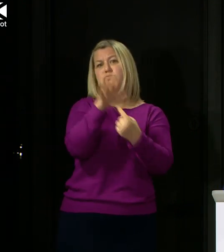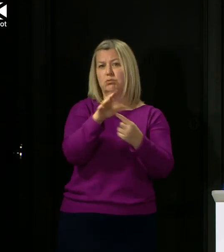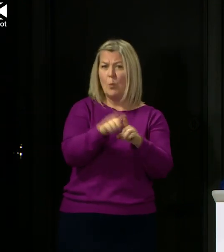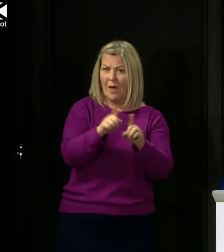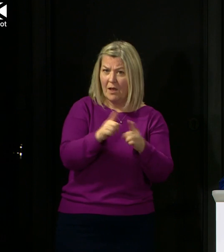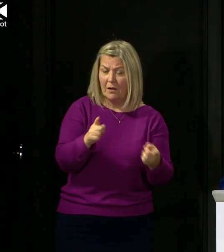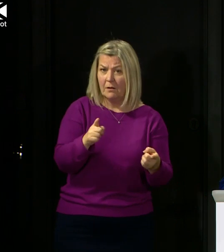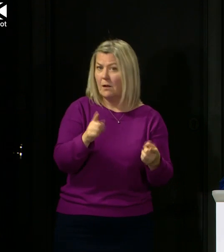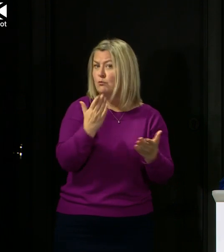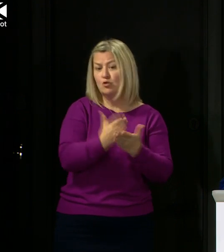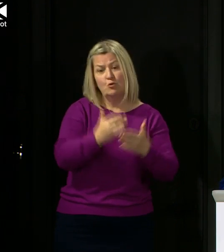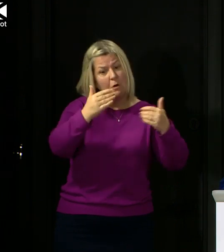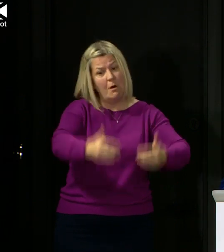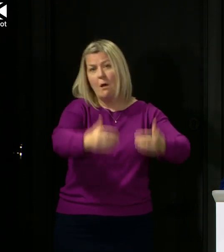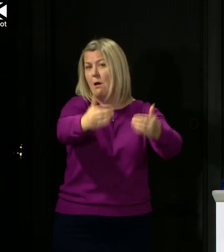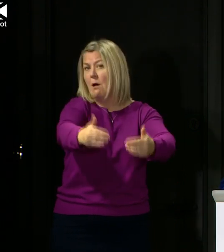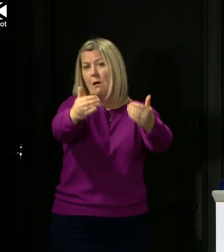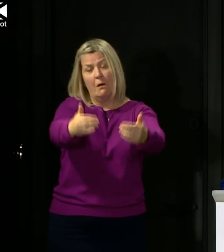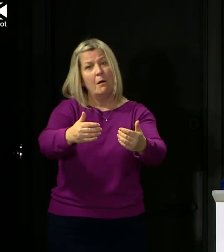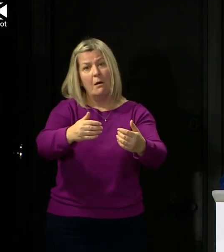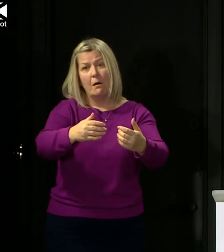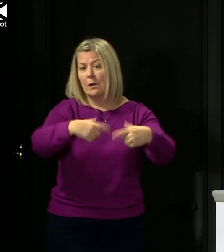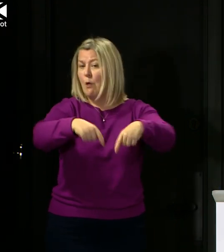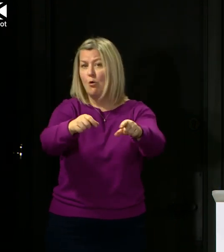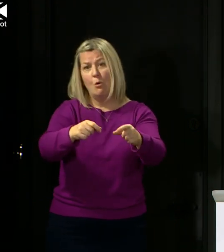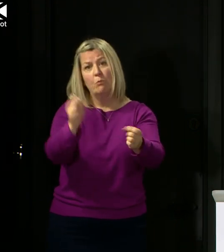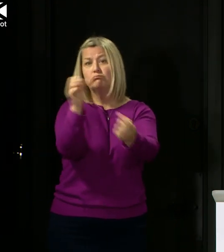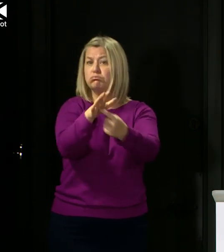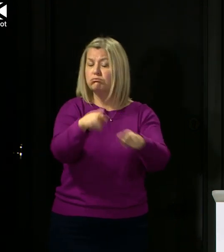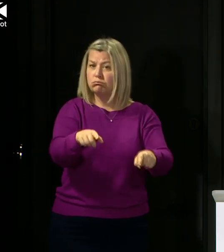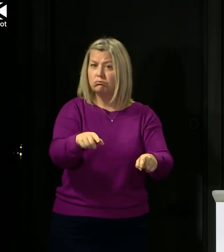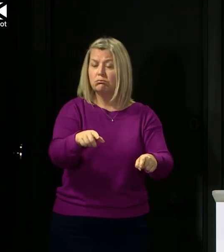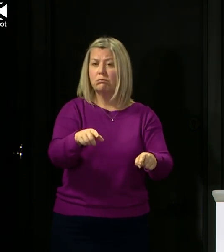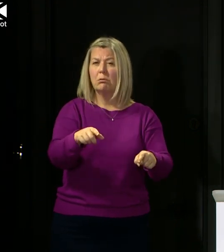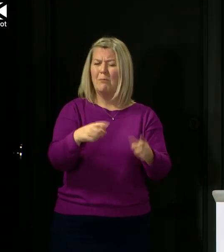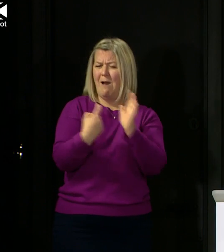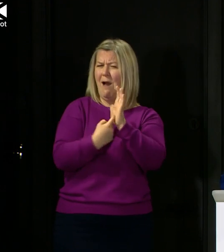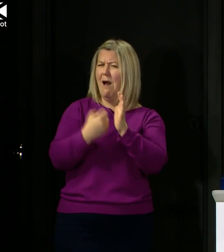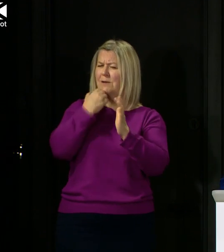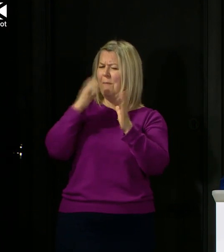a critical part of what we do in the future, but, the calculation of the R number is separate